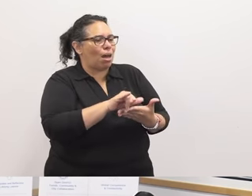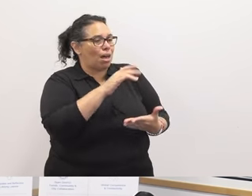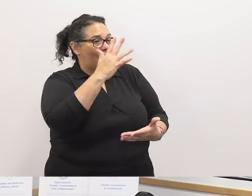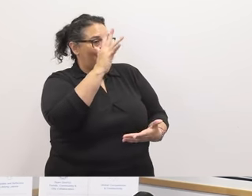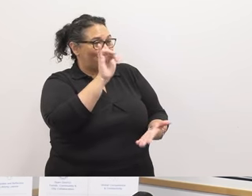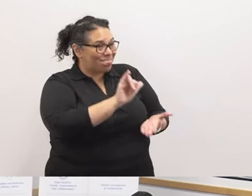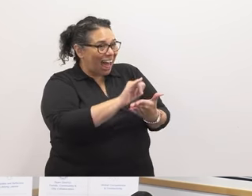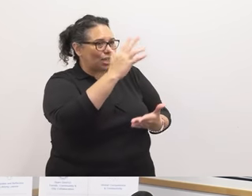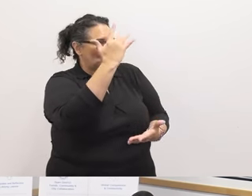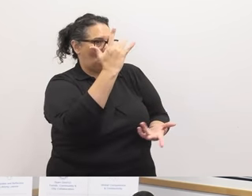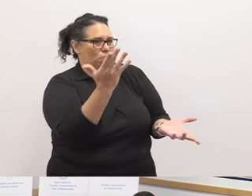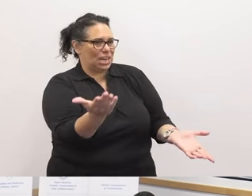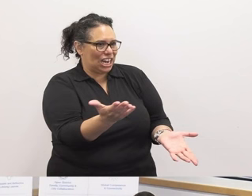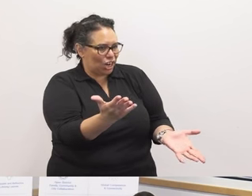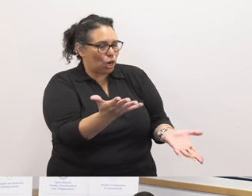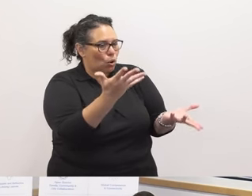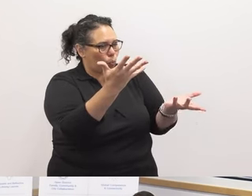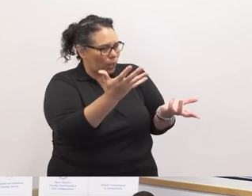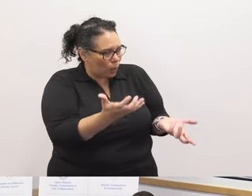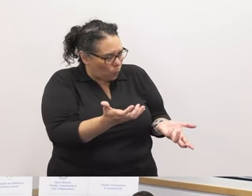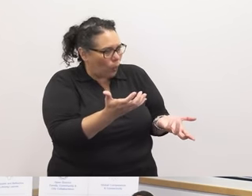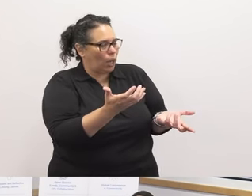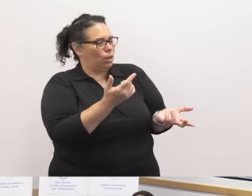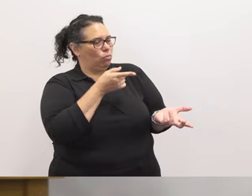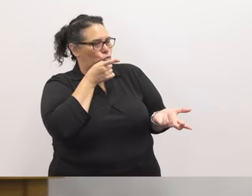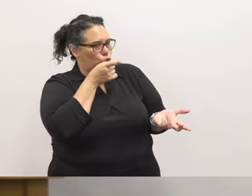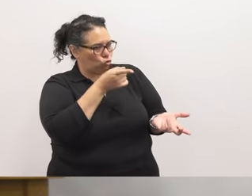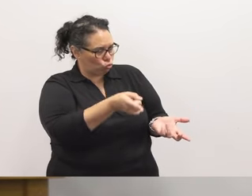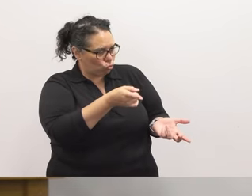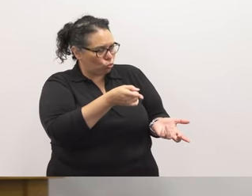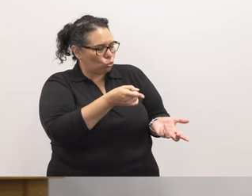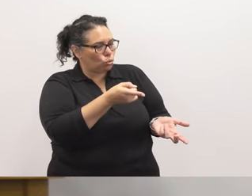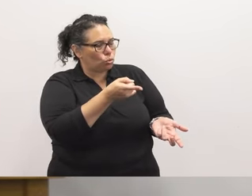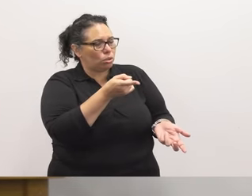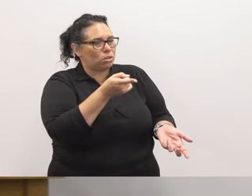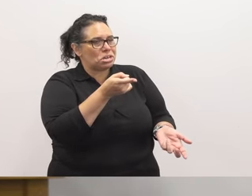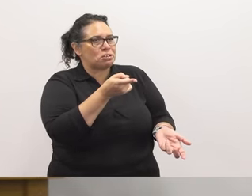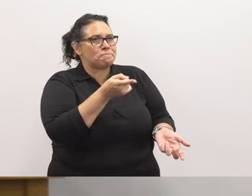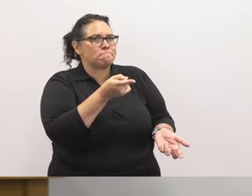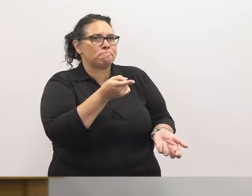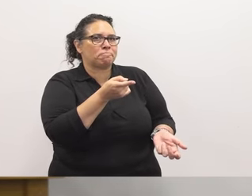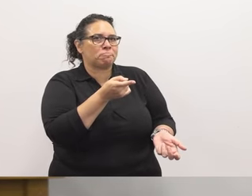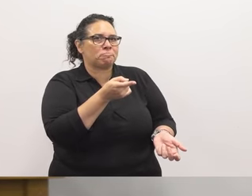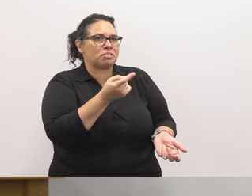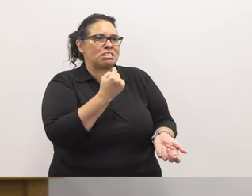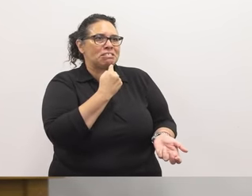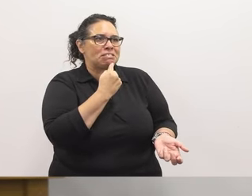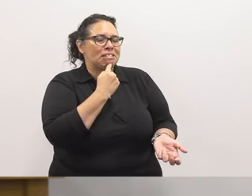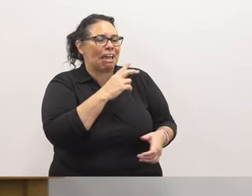We're not only wanting to take what you guys are, let's just say naturally going to learn